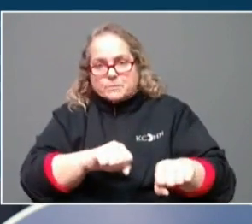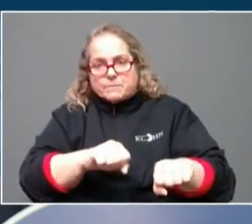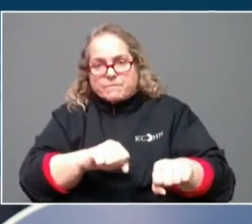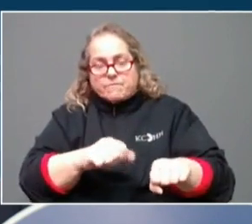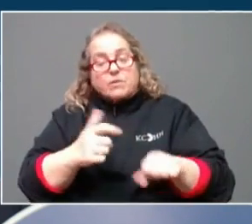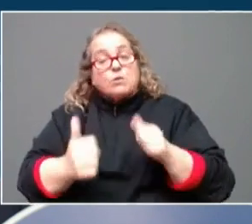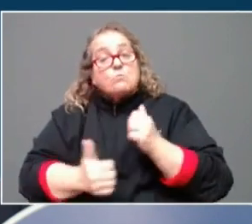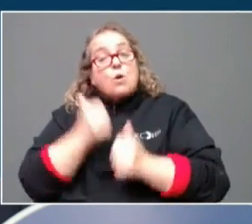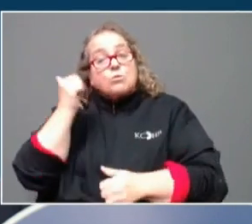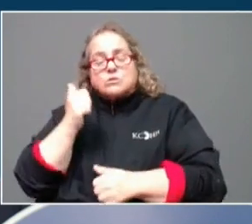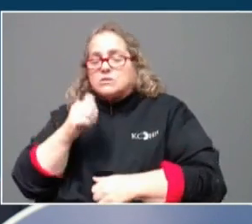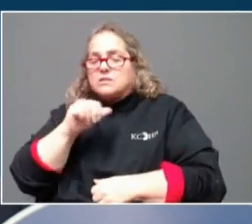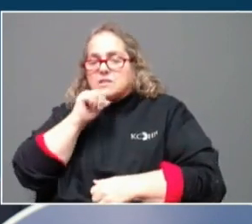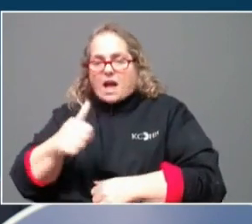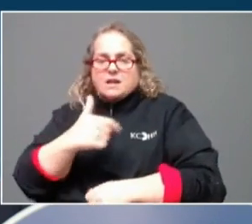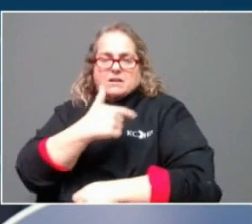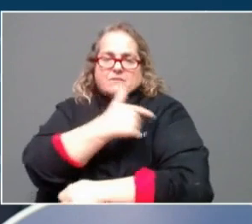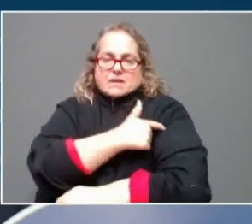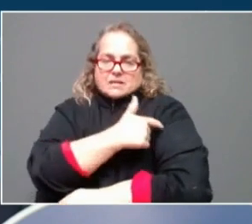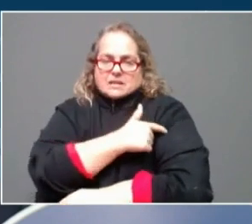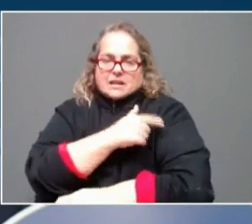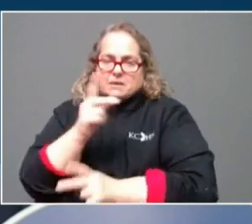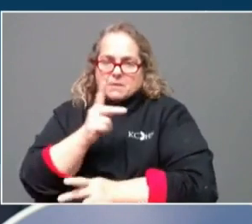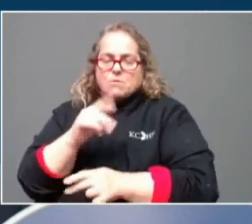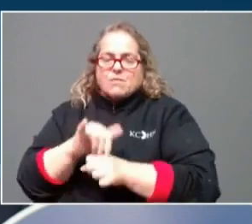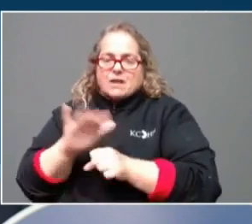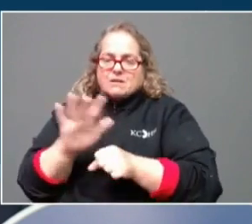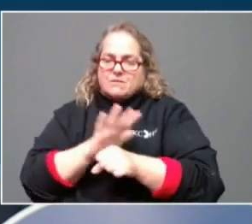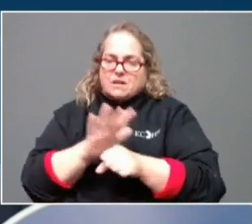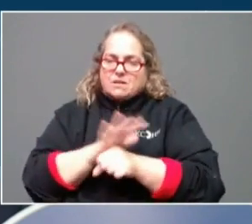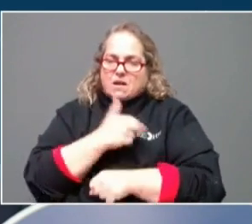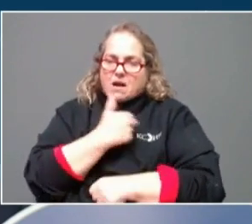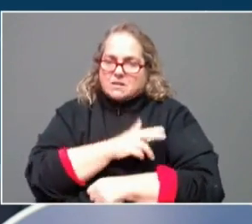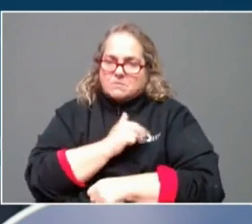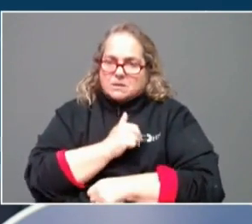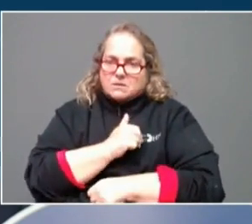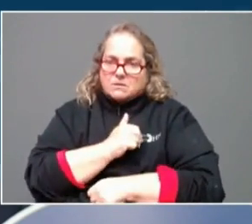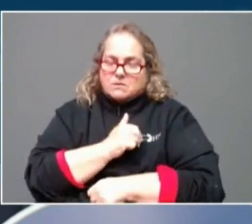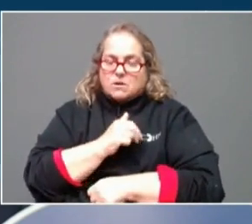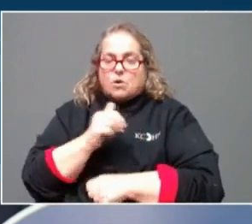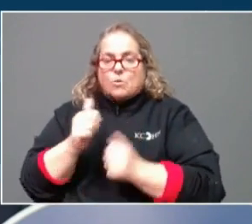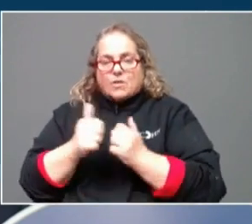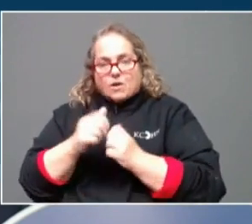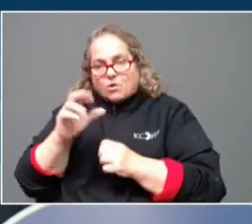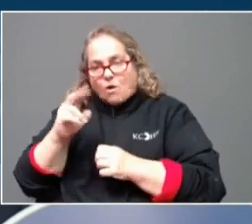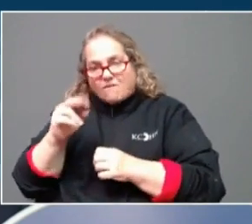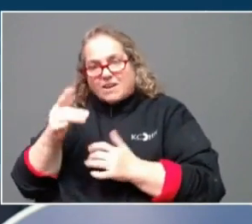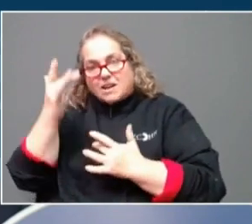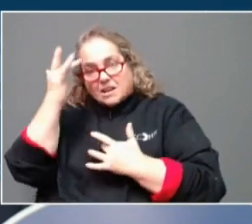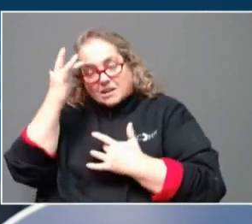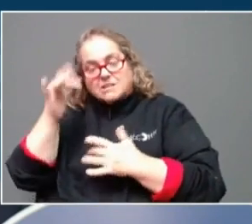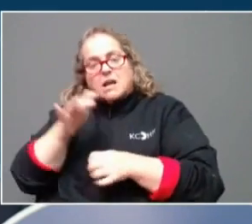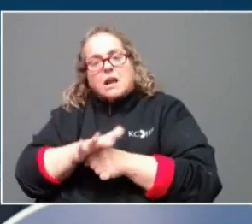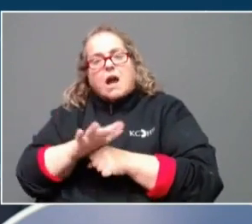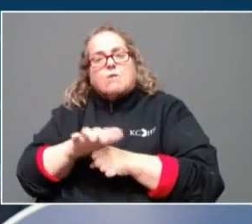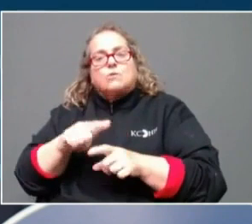filling the hospitals with covid illness severe enough to require hospitalization and these health care workers, in addition to having a lot